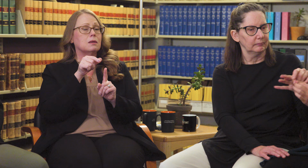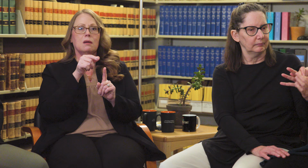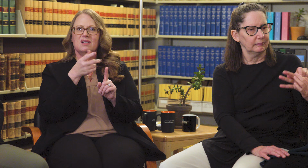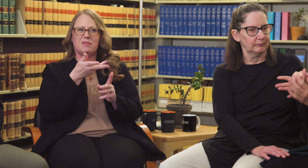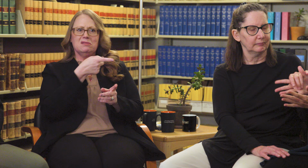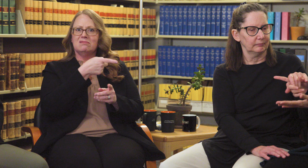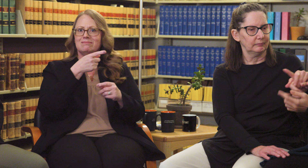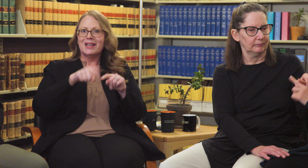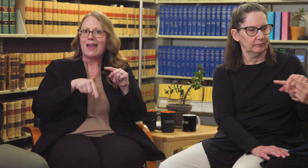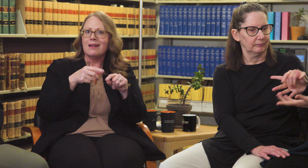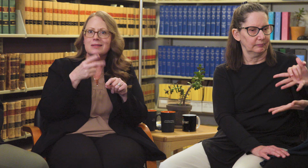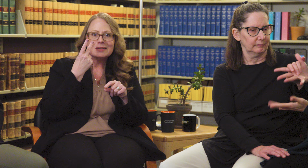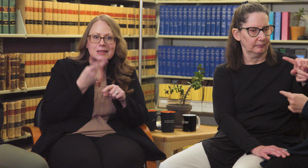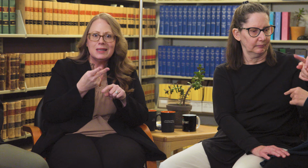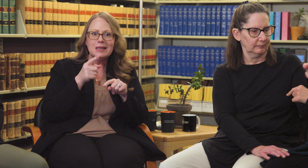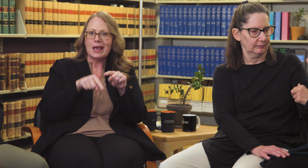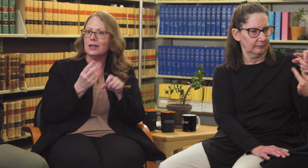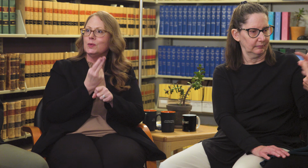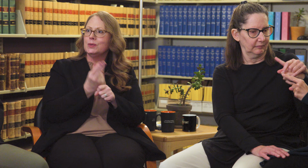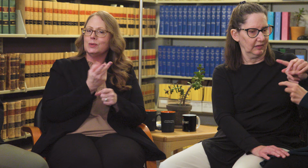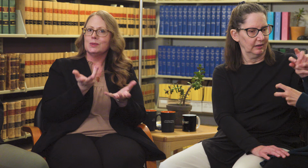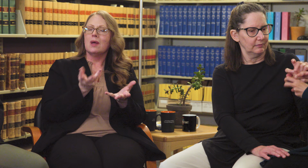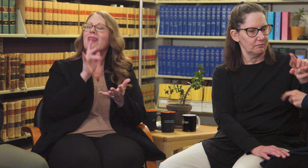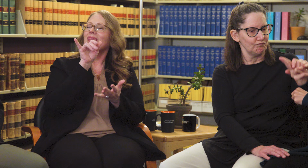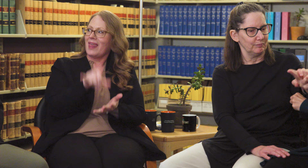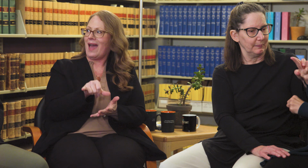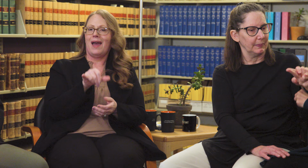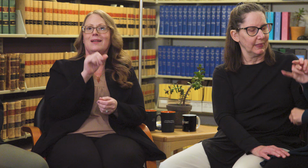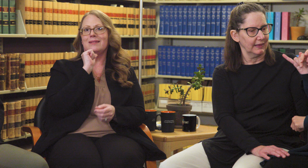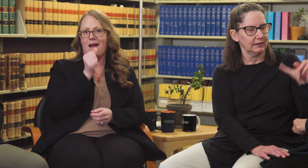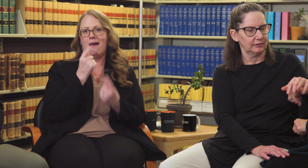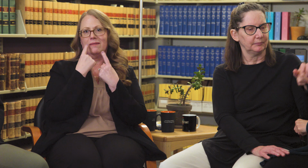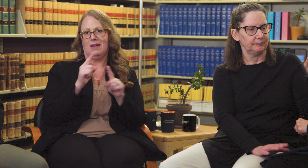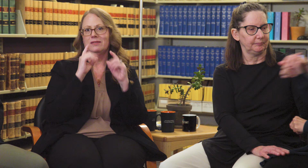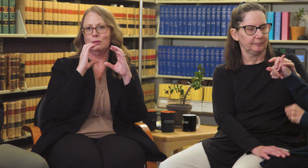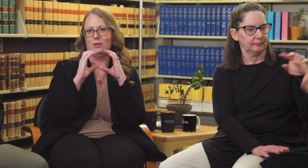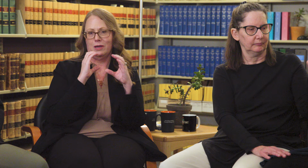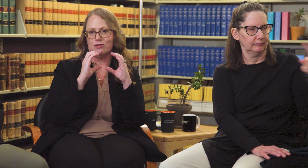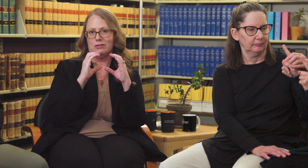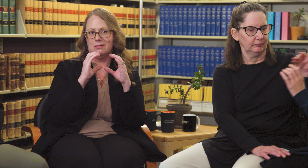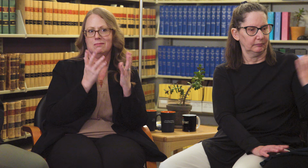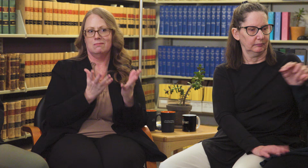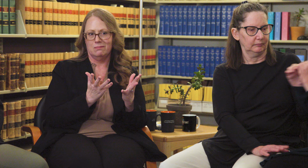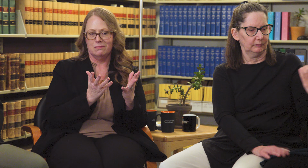But for Debra, she can’t see Video Remote Interpreting -VRI-, she can’t use that—that’s NOT effective communication.